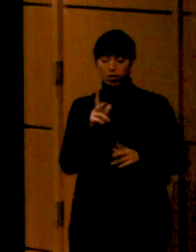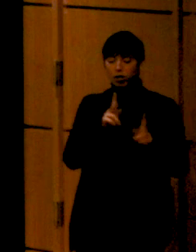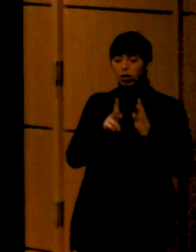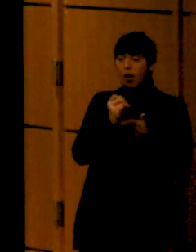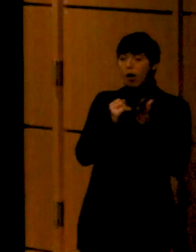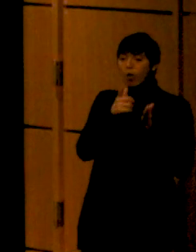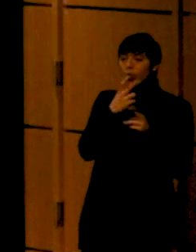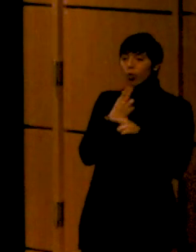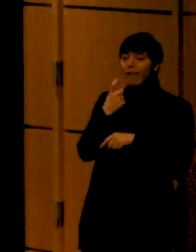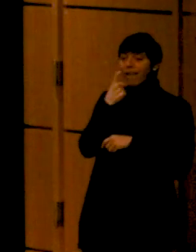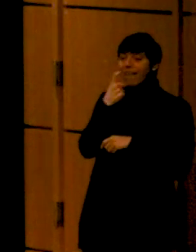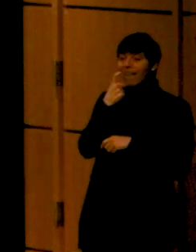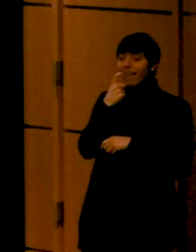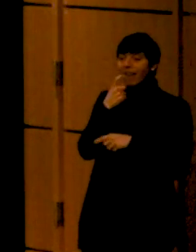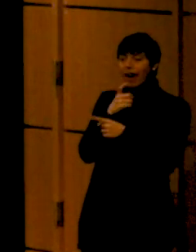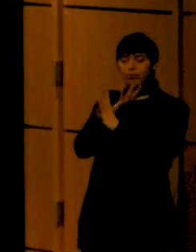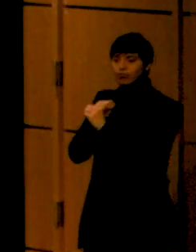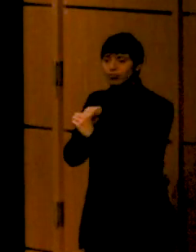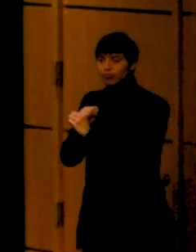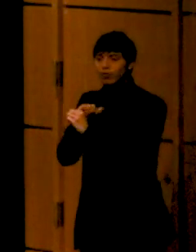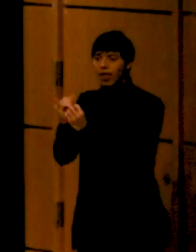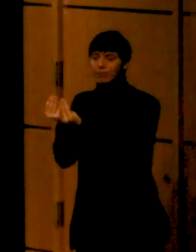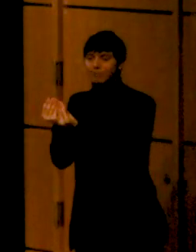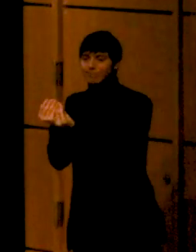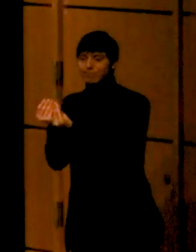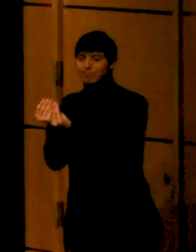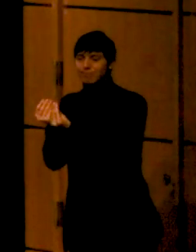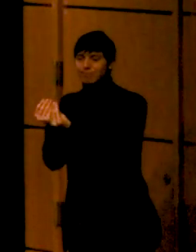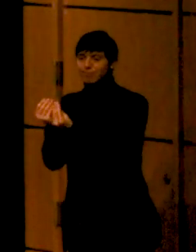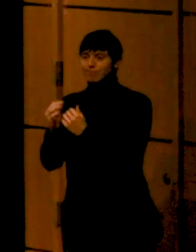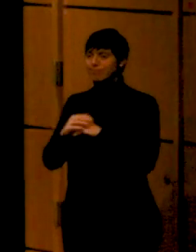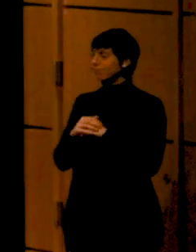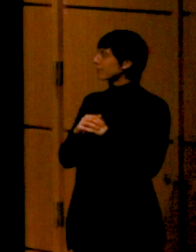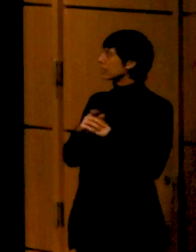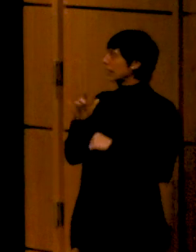This beautiful vase, now in the Tacoma Art Museum, was blown the night of the eruption.